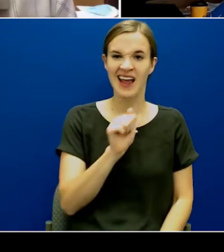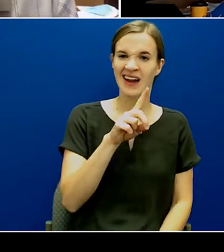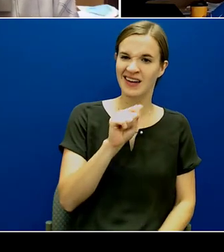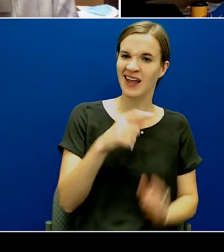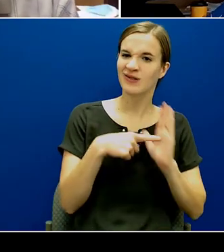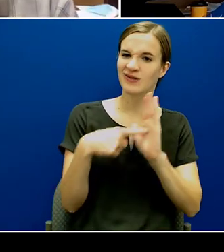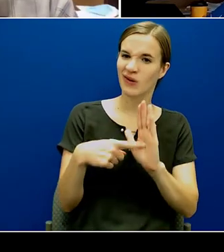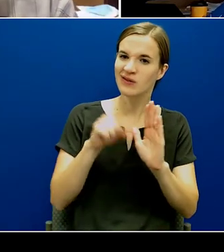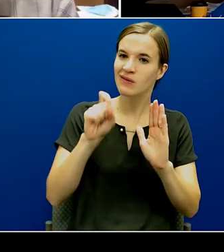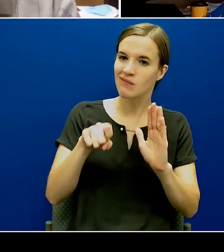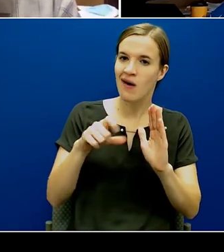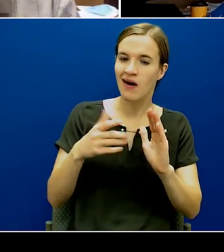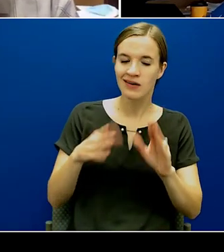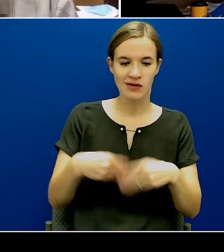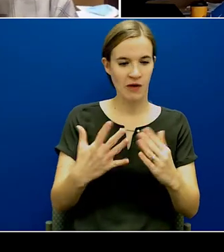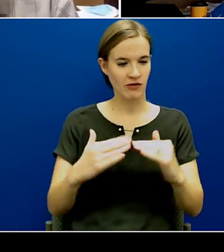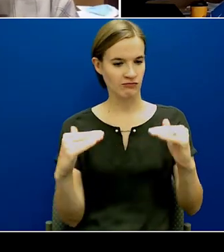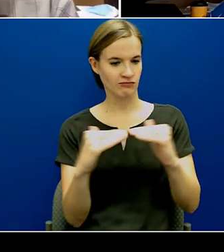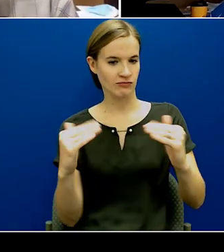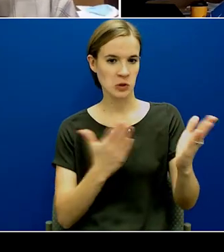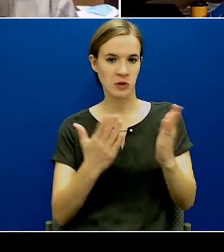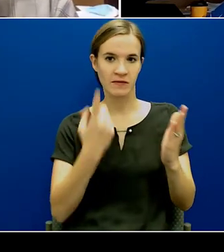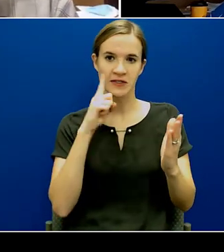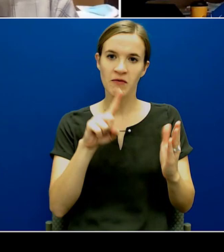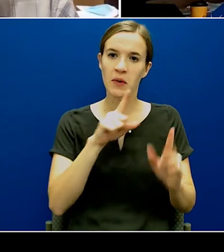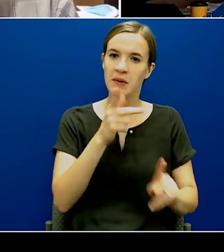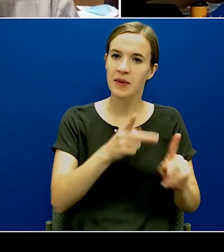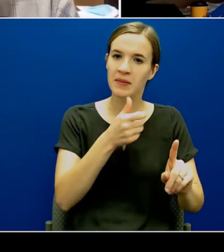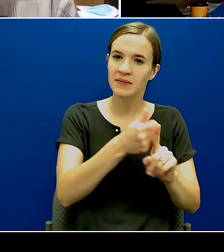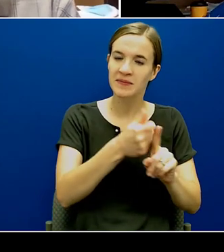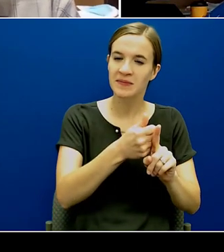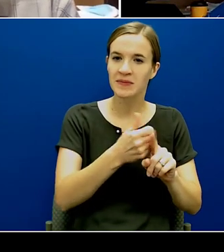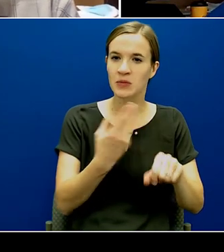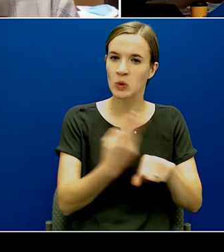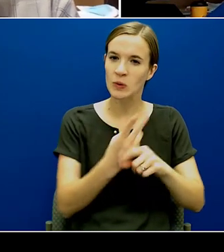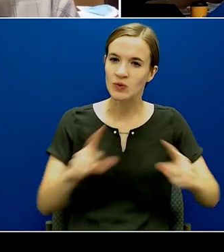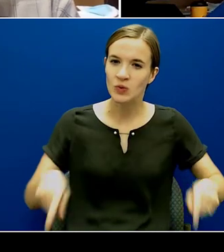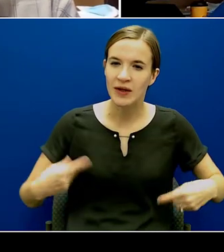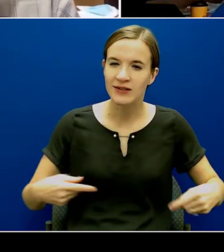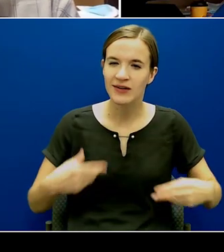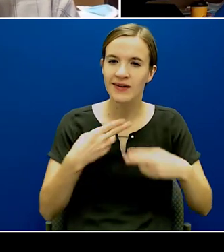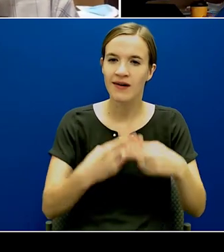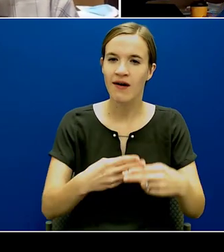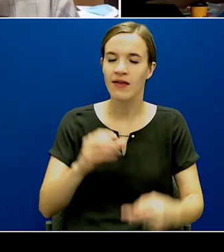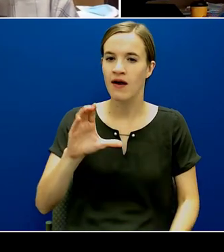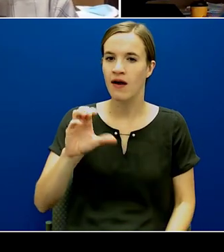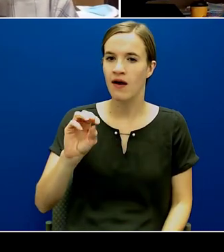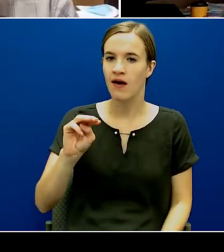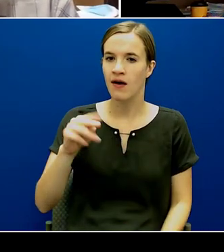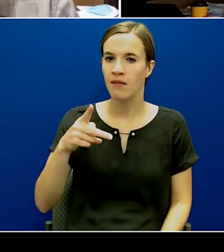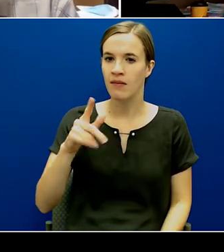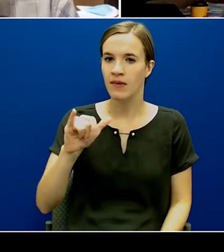any kind of disability have access to the system. And so they're not currently, they